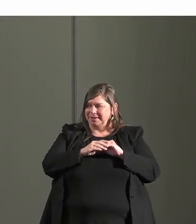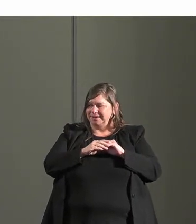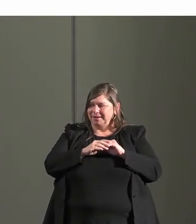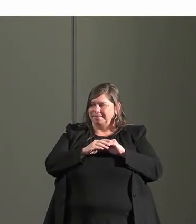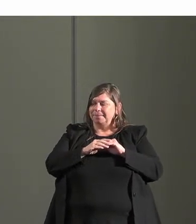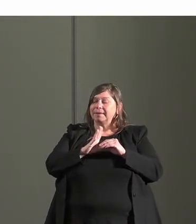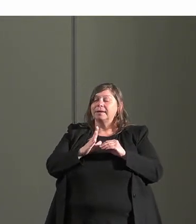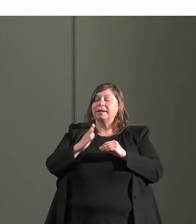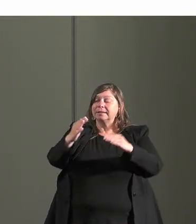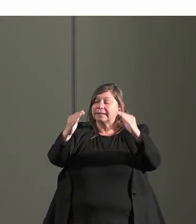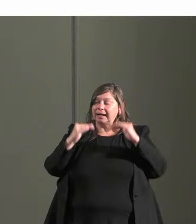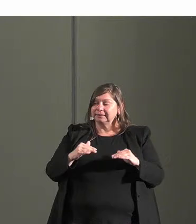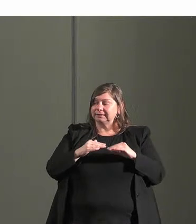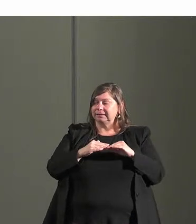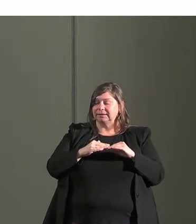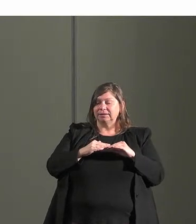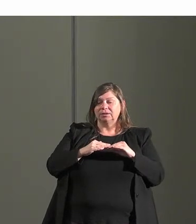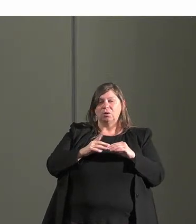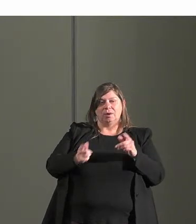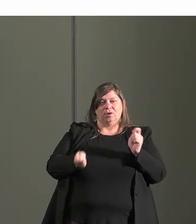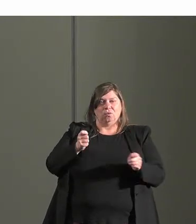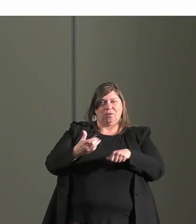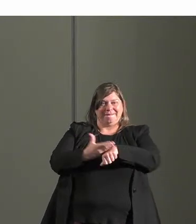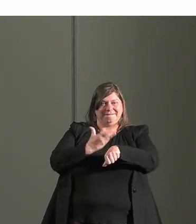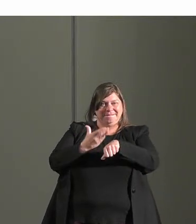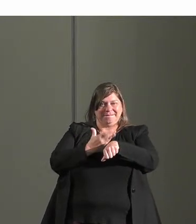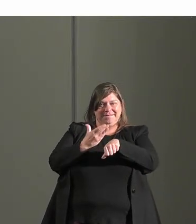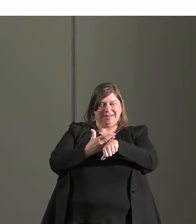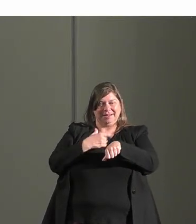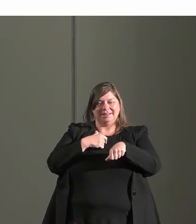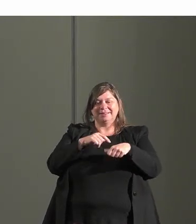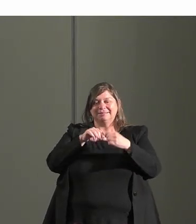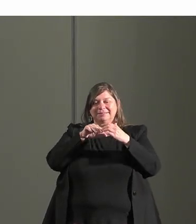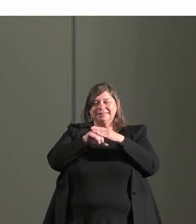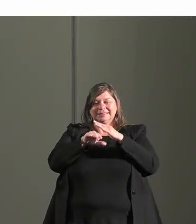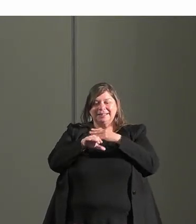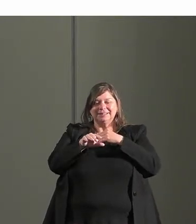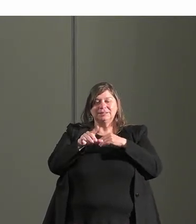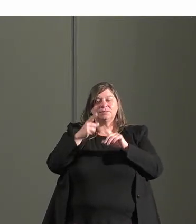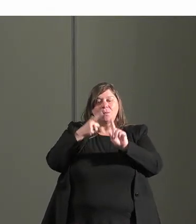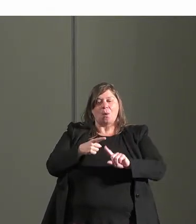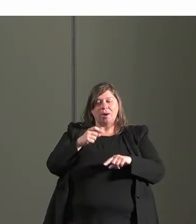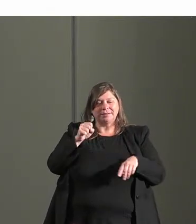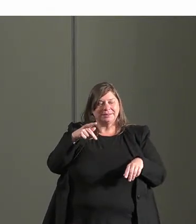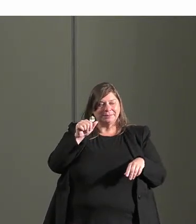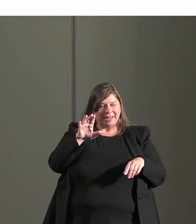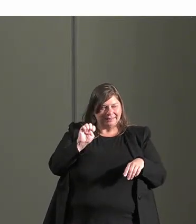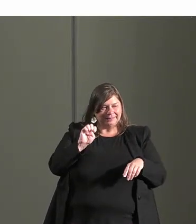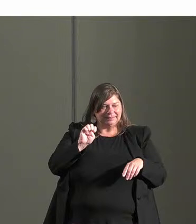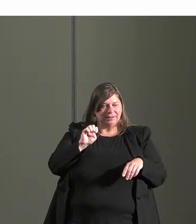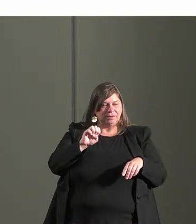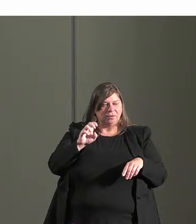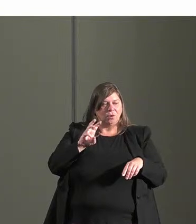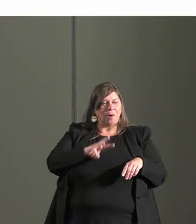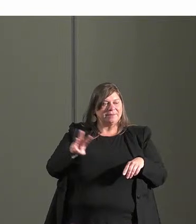accessible , too. And next, we have revamp a